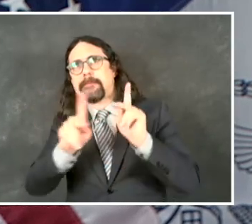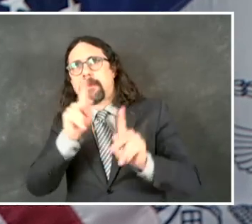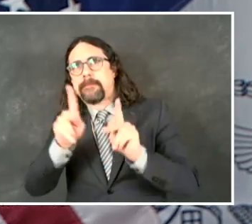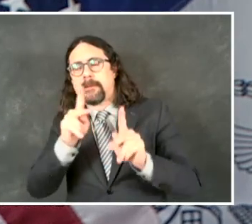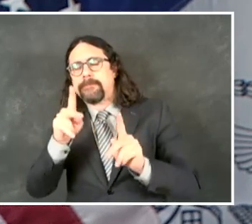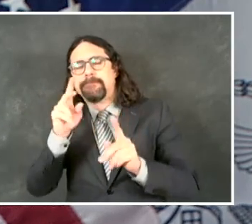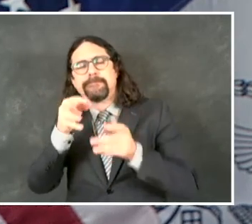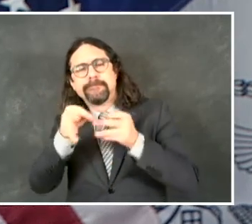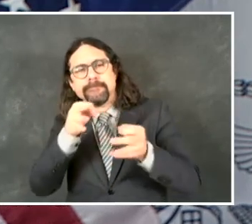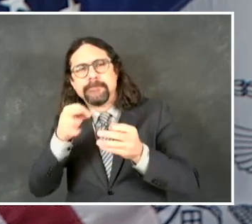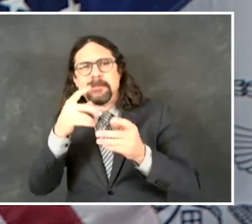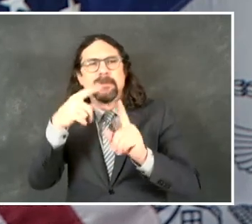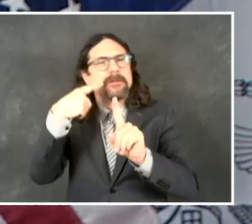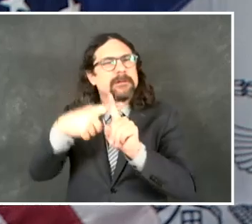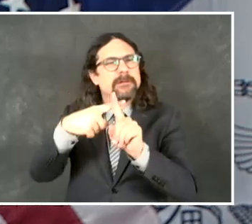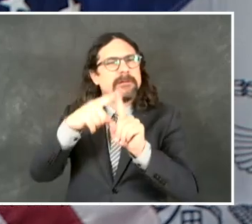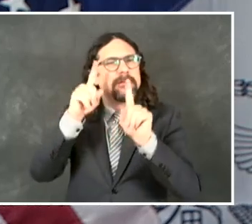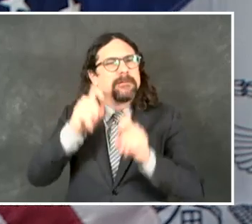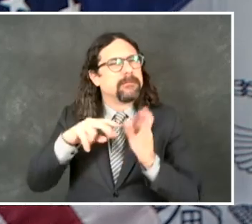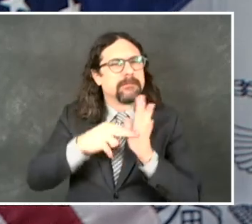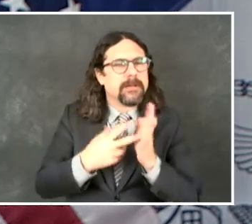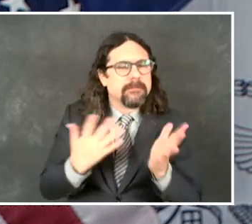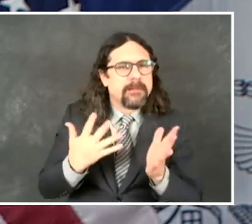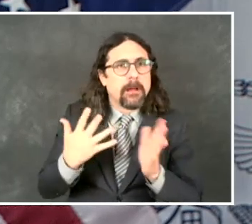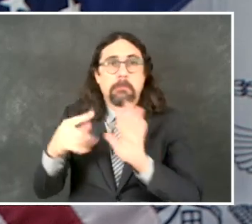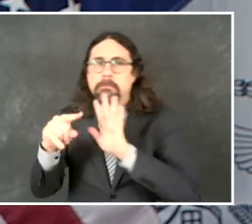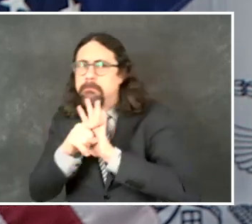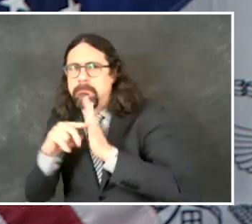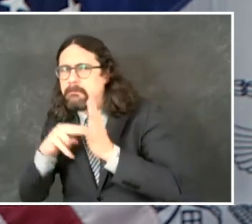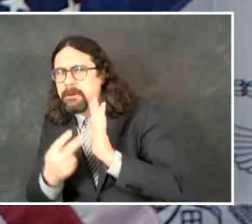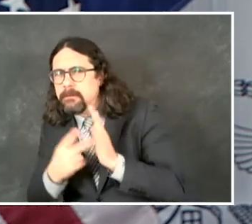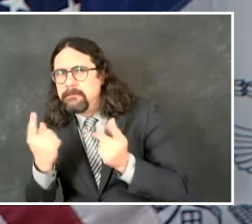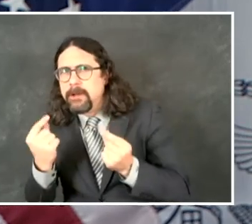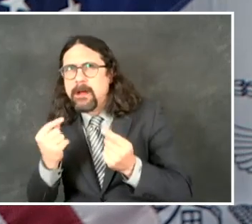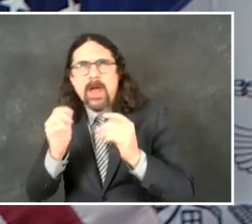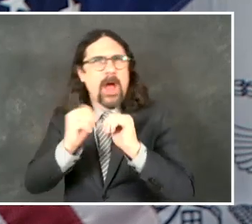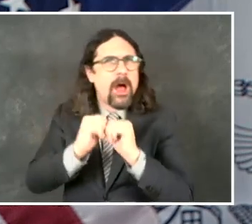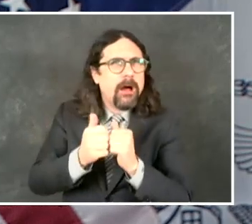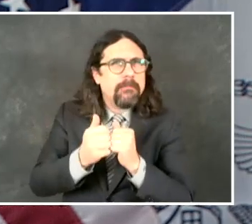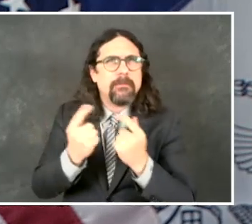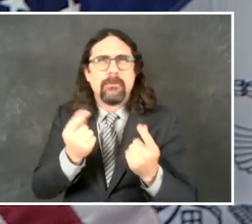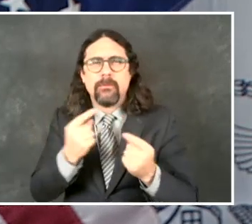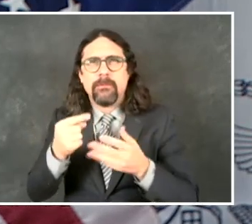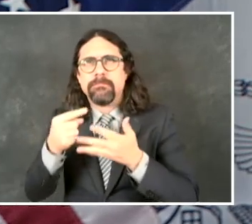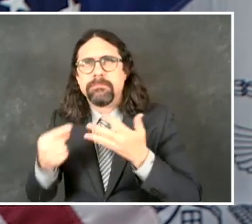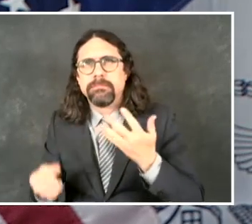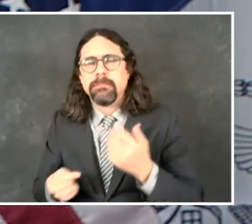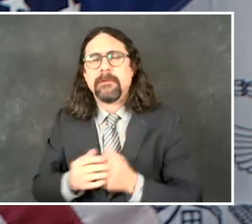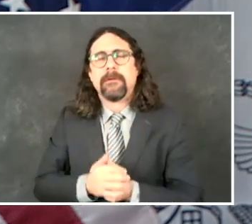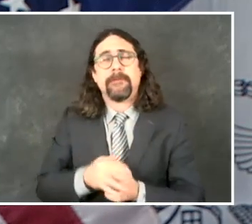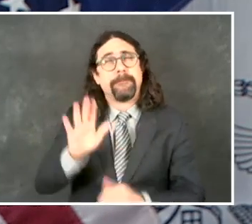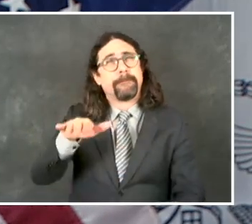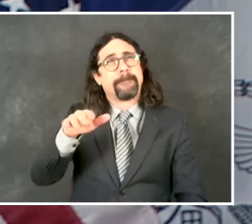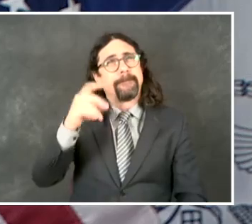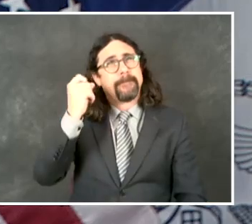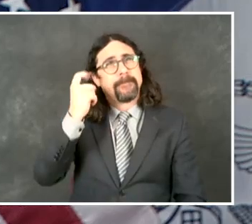TESTING AVAILABLE IN THE PLACES HIT TH HEARSTDE LEIK THE SOUTH BRONX. WE ALL KNOW THAT A FEW WEEKS AGO,